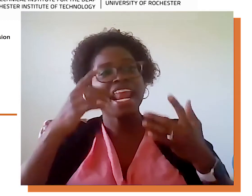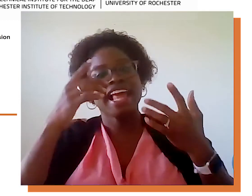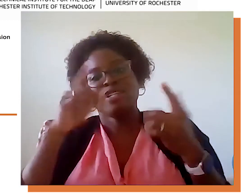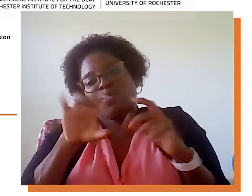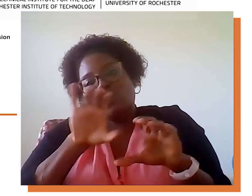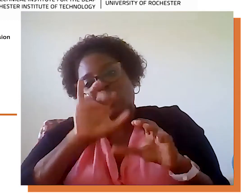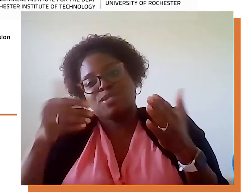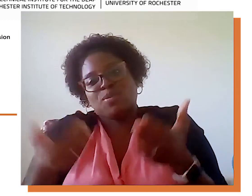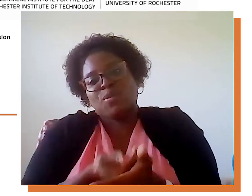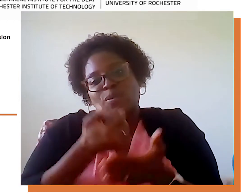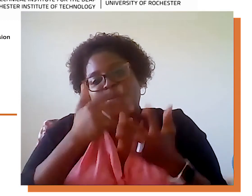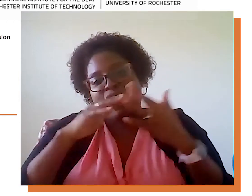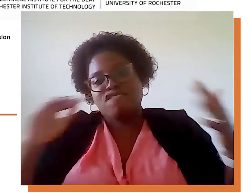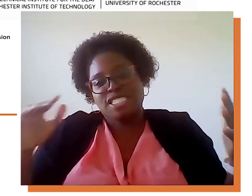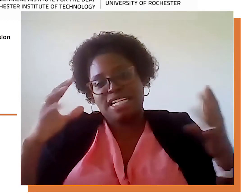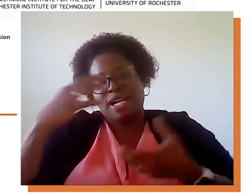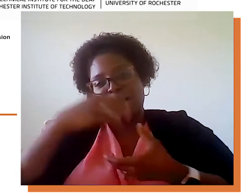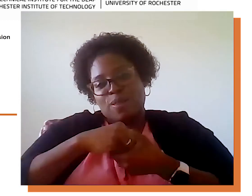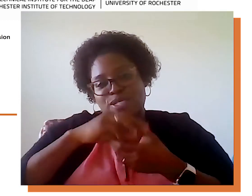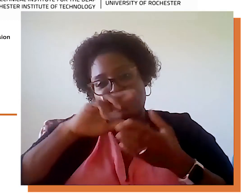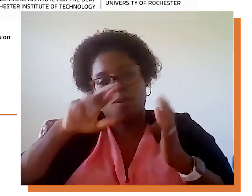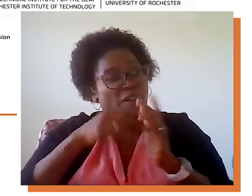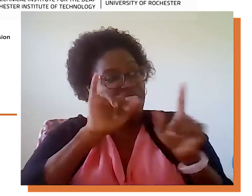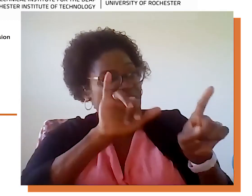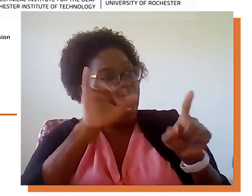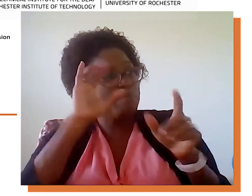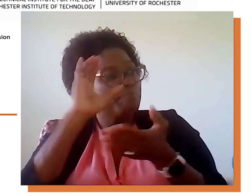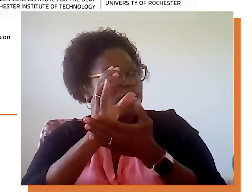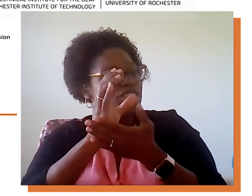to create the community that we all want to see.